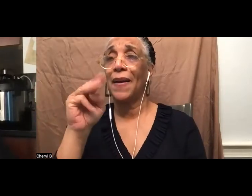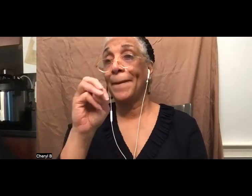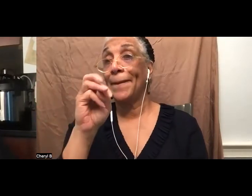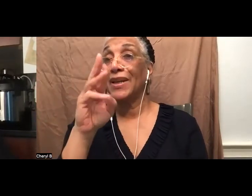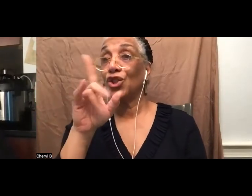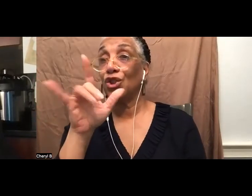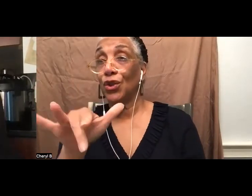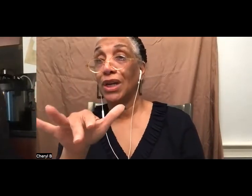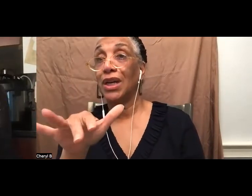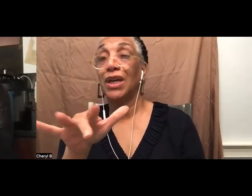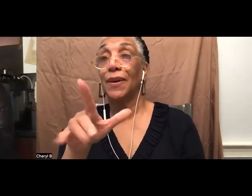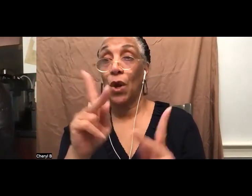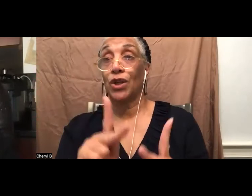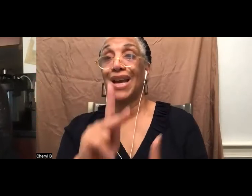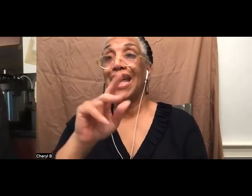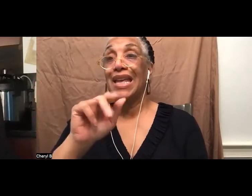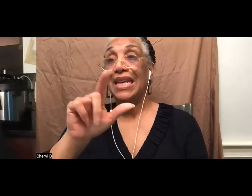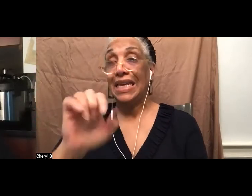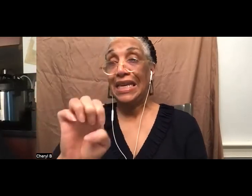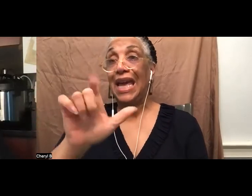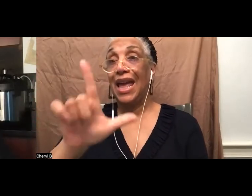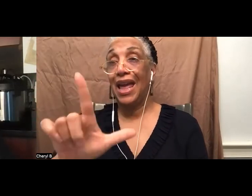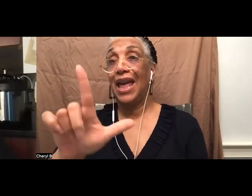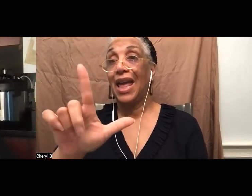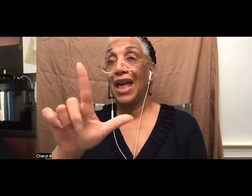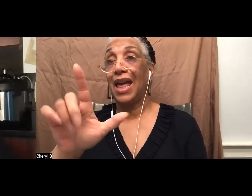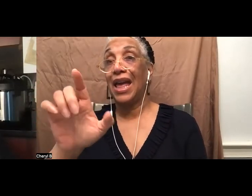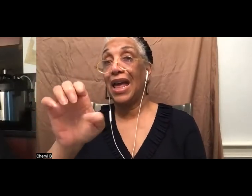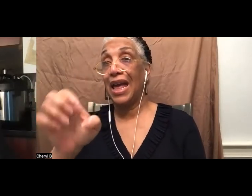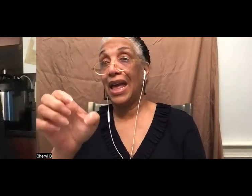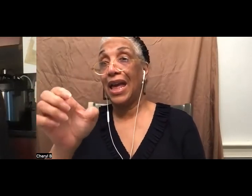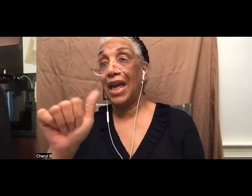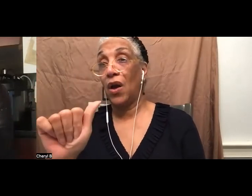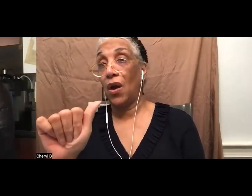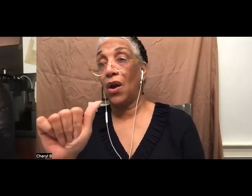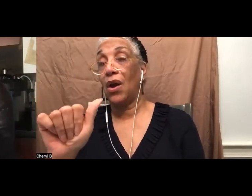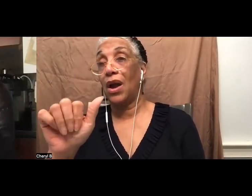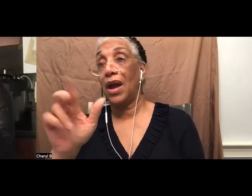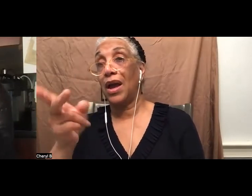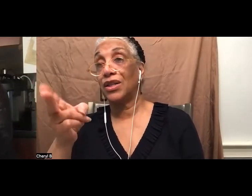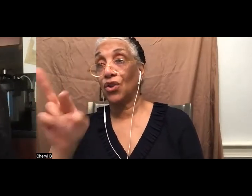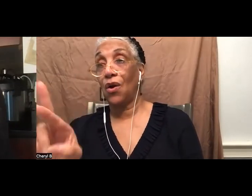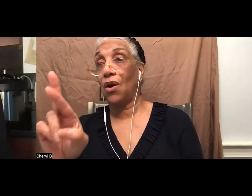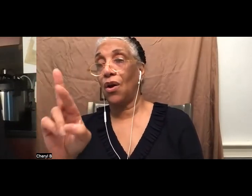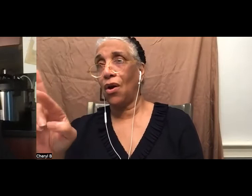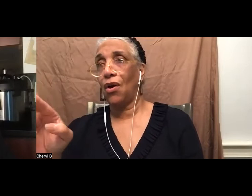is a wheelchair user and was unable to access the